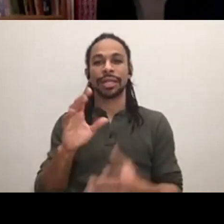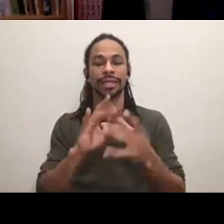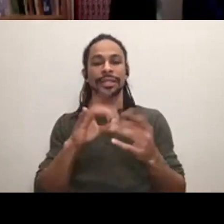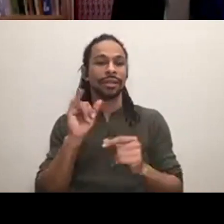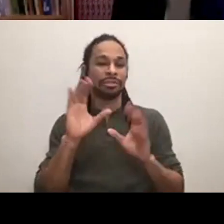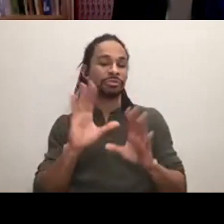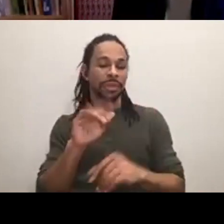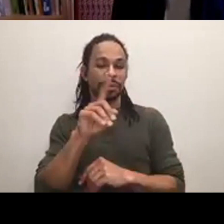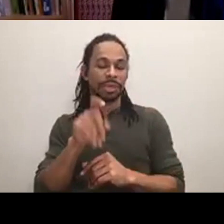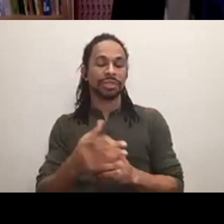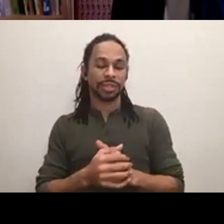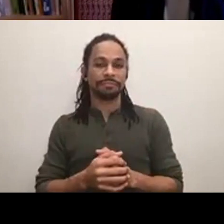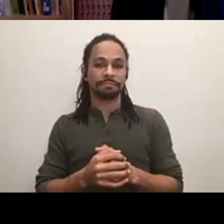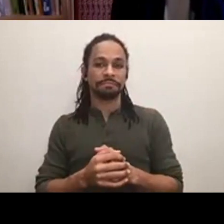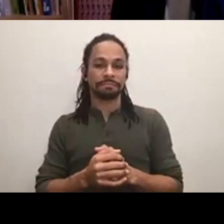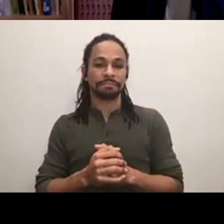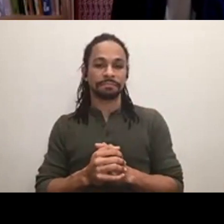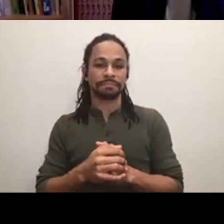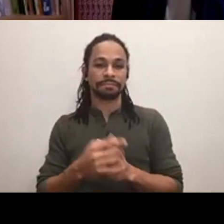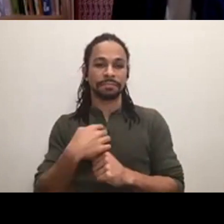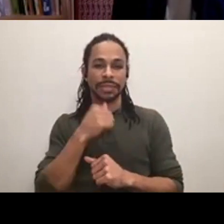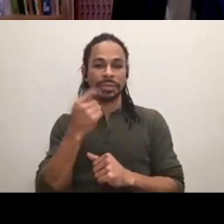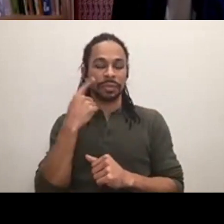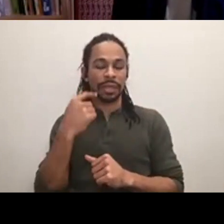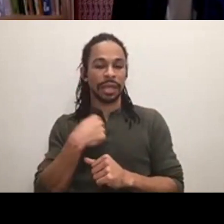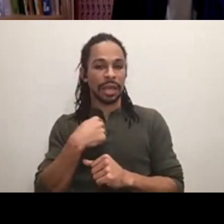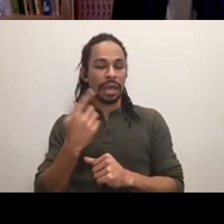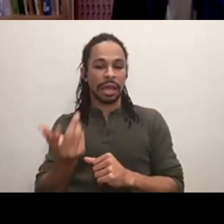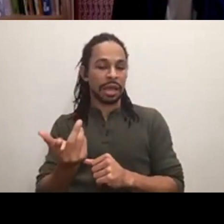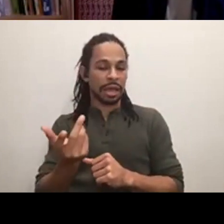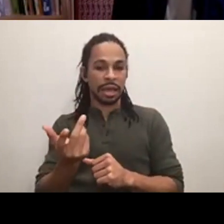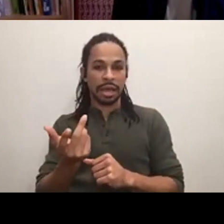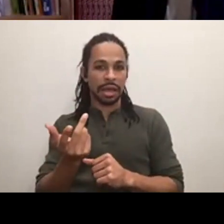distance with several houses at its base. A power line runs across the field. the sky